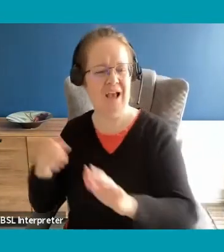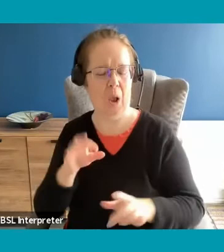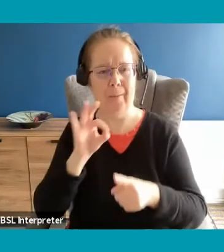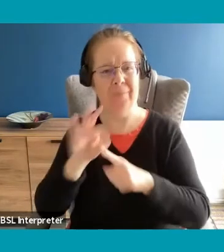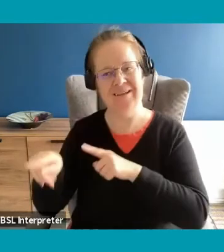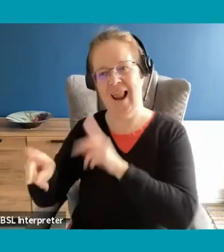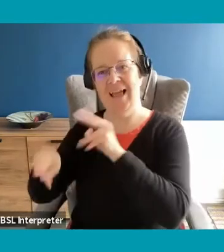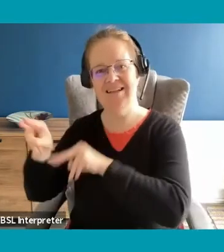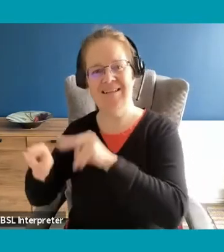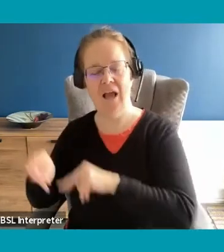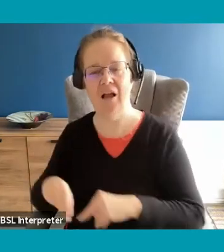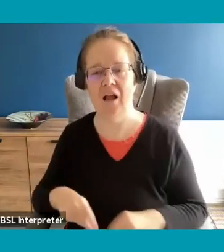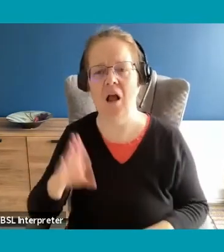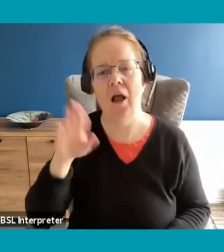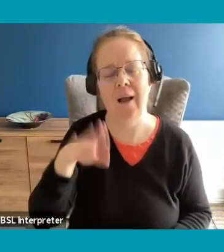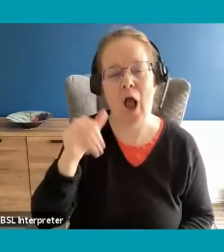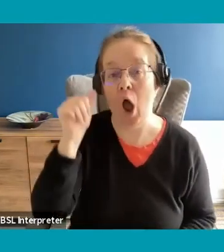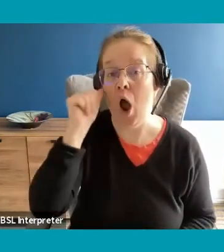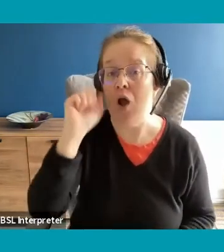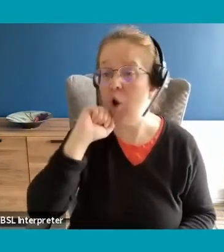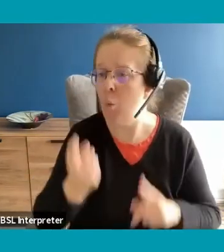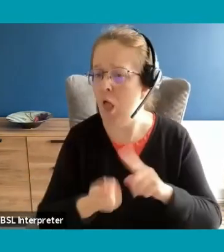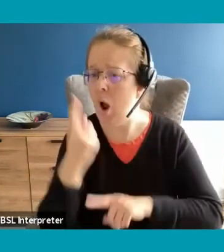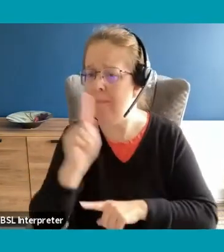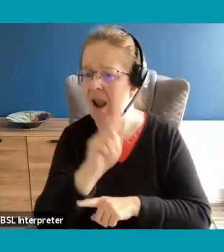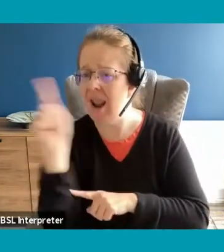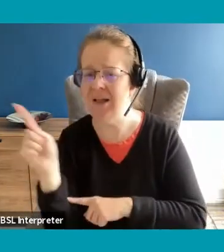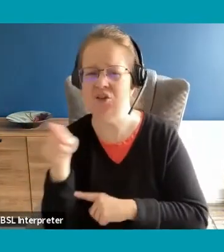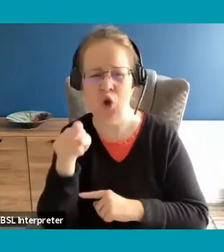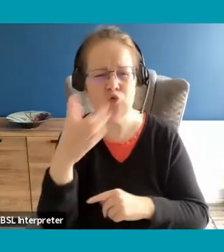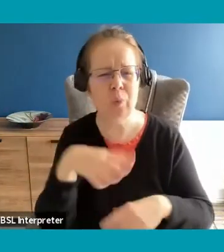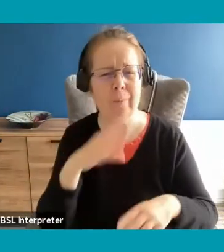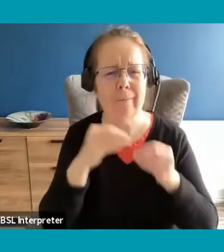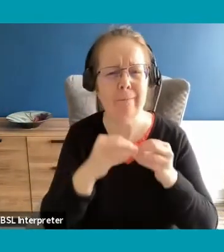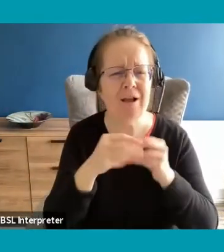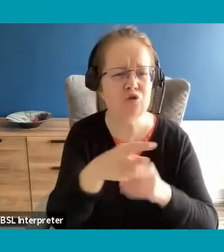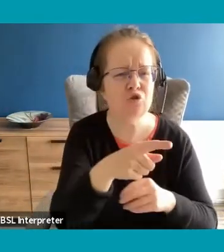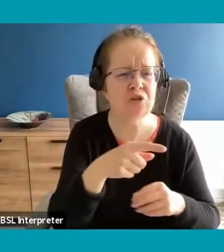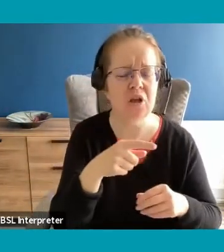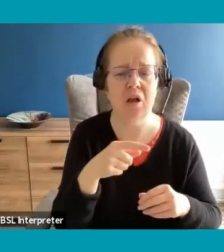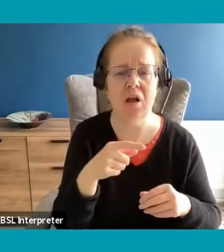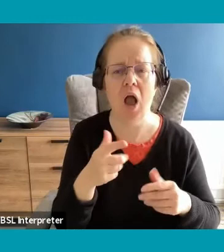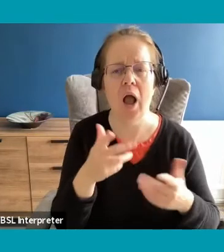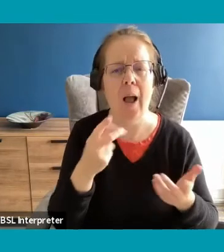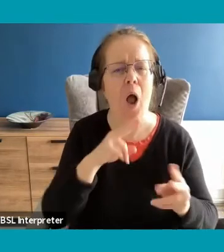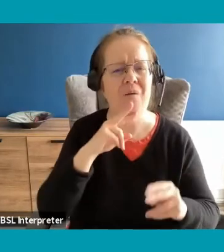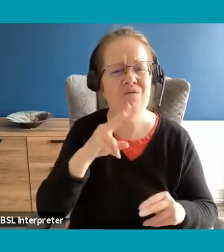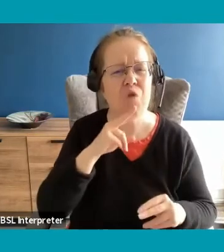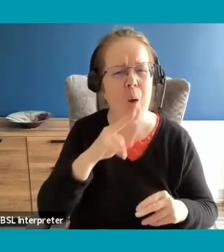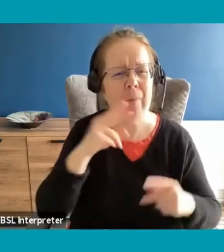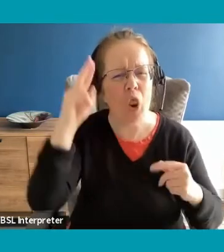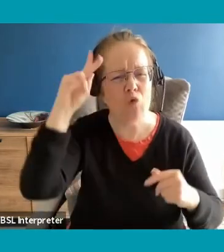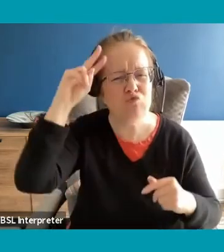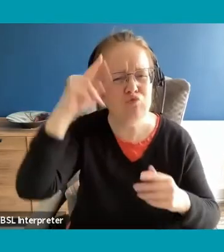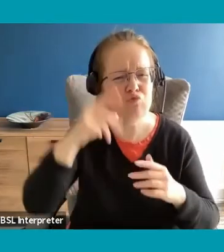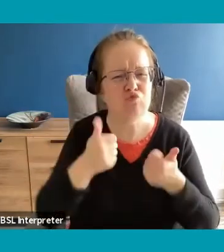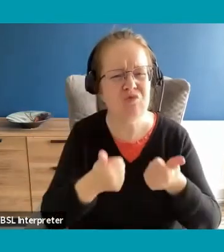I know it's going to come up later, but you did mention verbal reasoning and and things like that. So obviously you give accommodation.